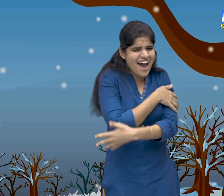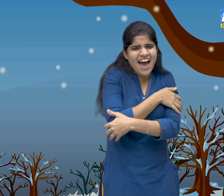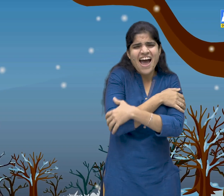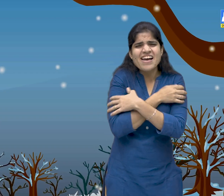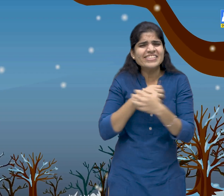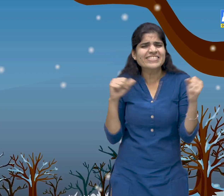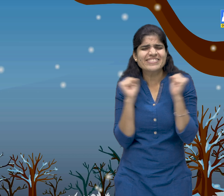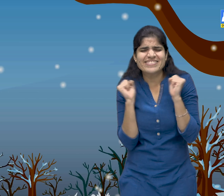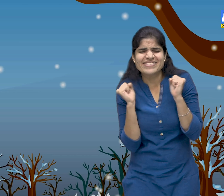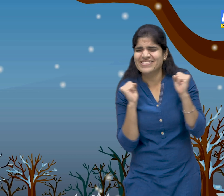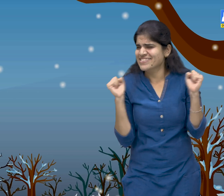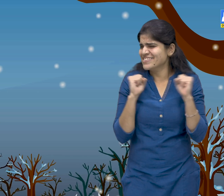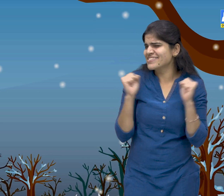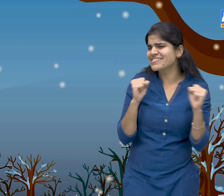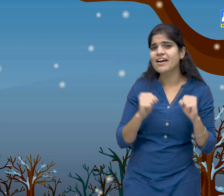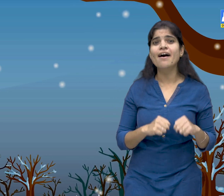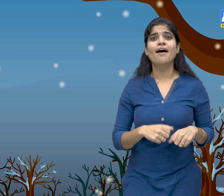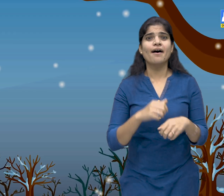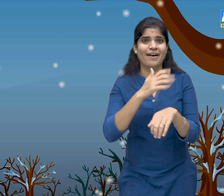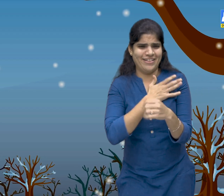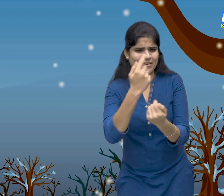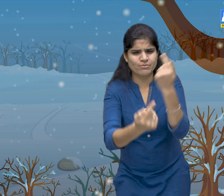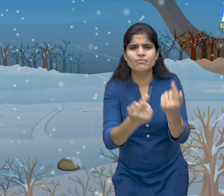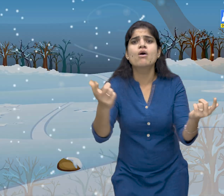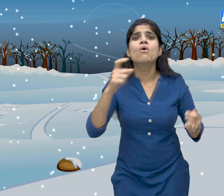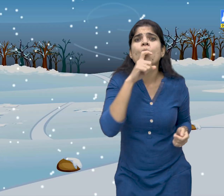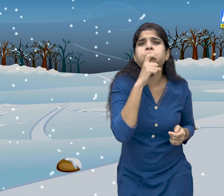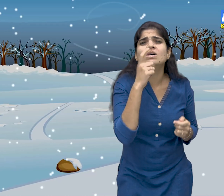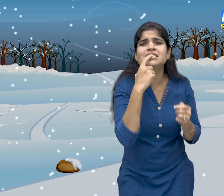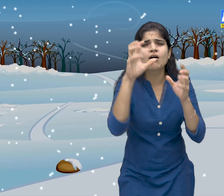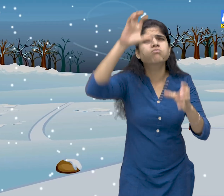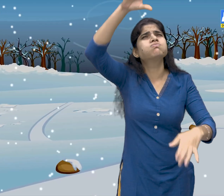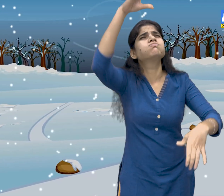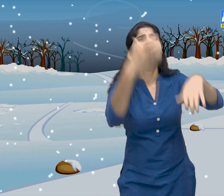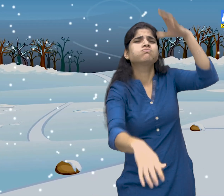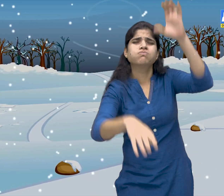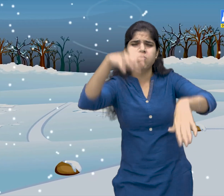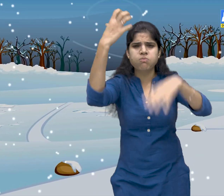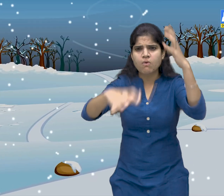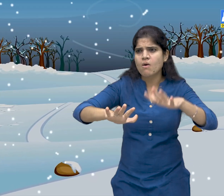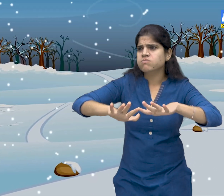There was cold all around. The snow began to fall on the green grass.